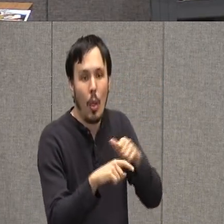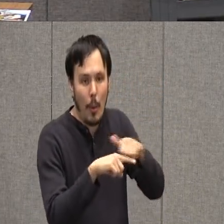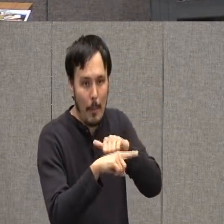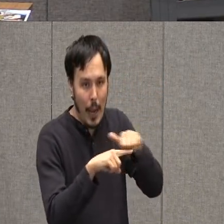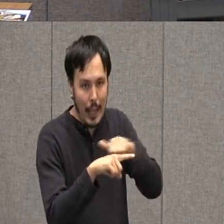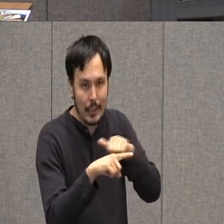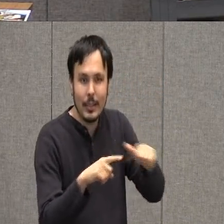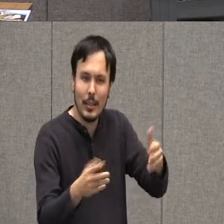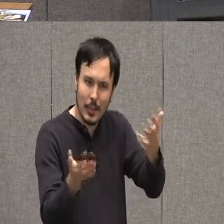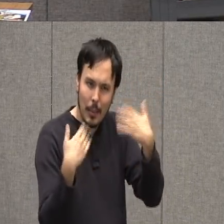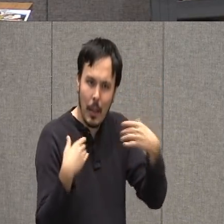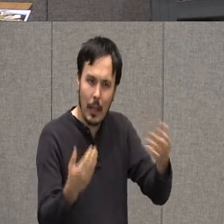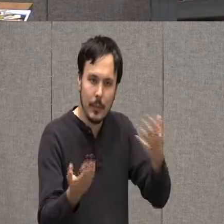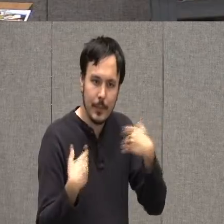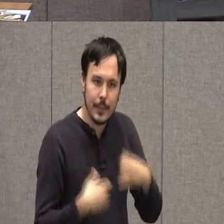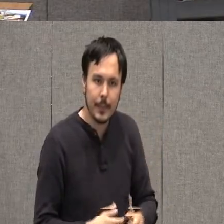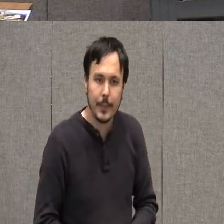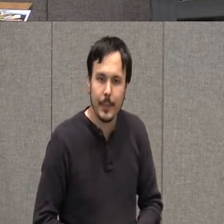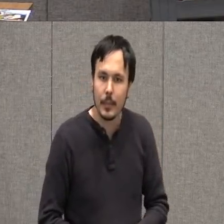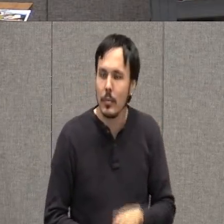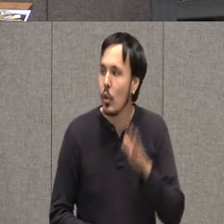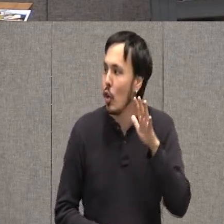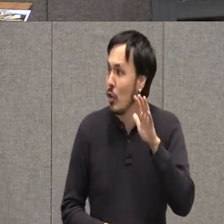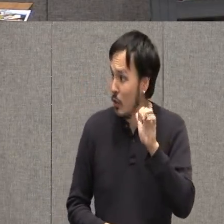Let's do this. [Ley] She has a neck. I do have a neck.